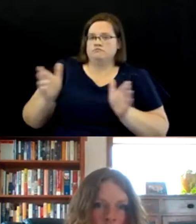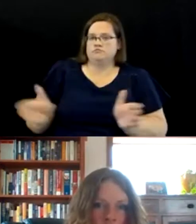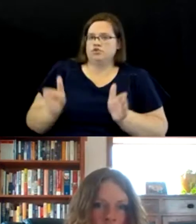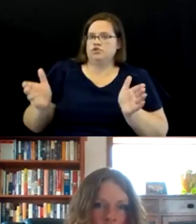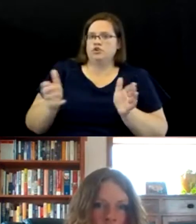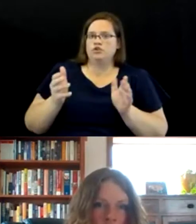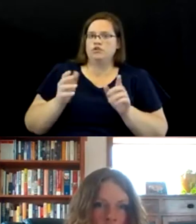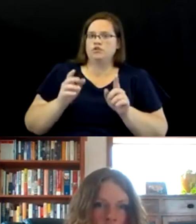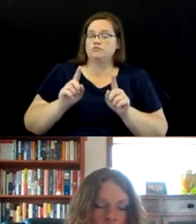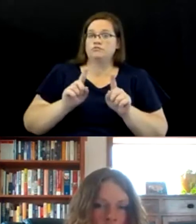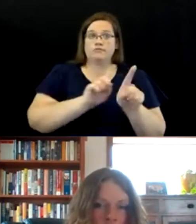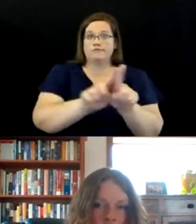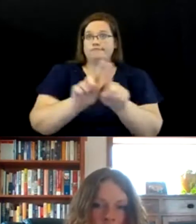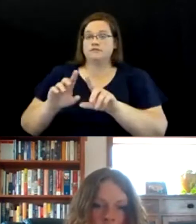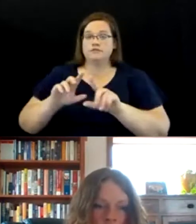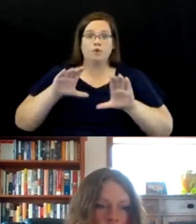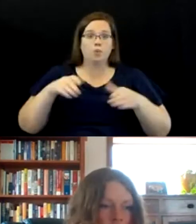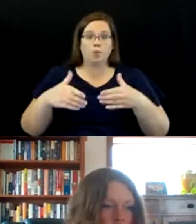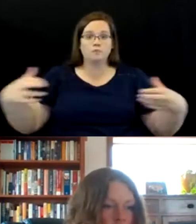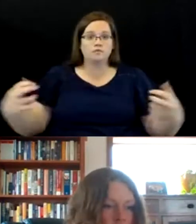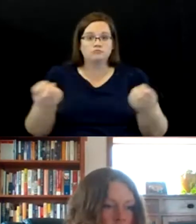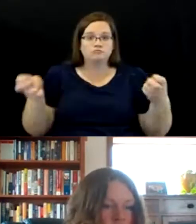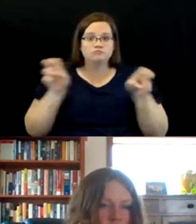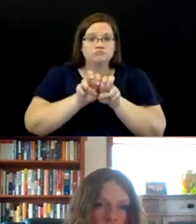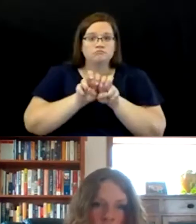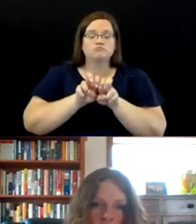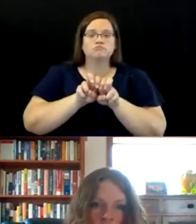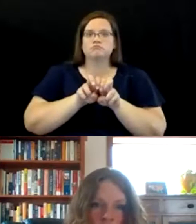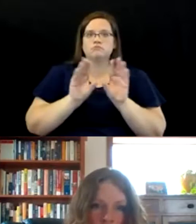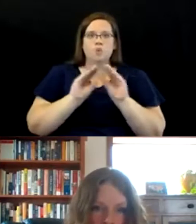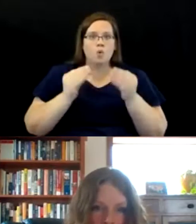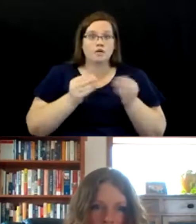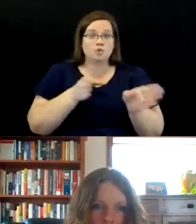sitting down, both as an organization to plan, but also having those